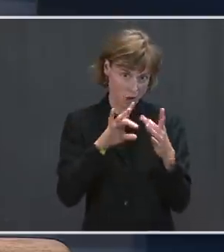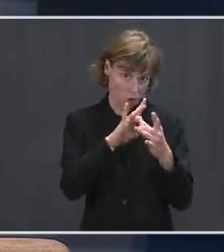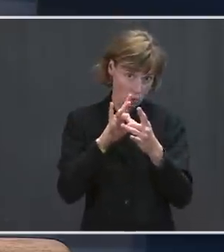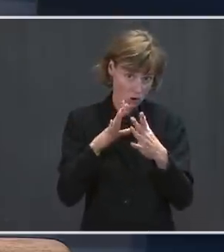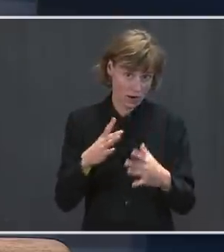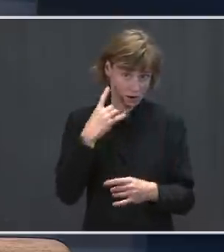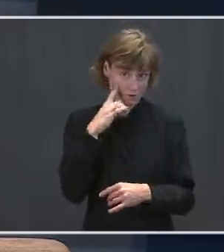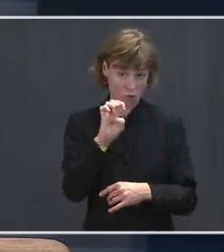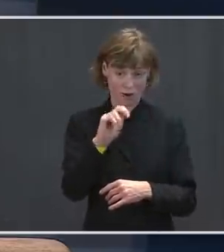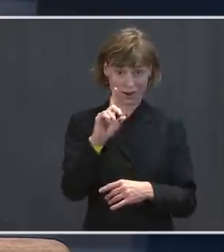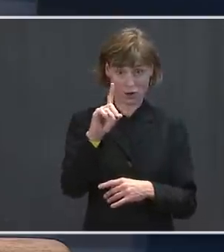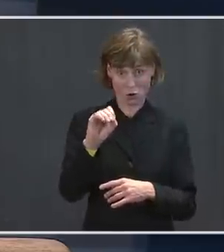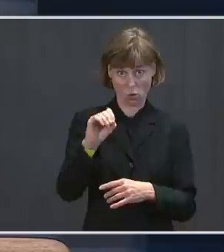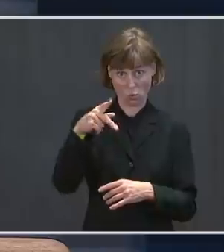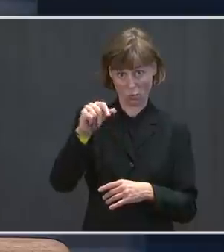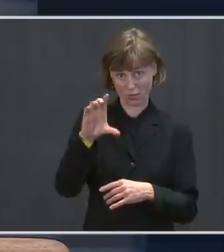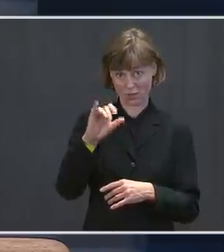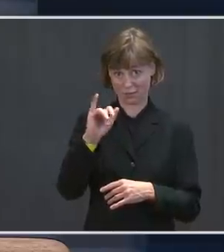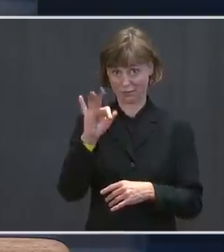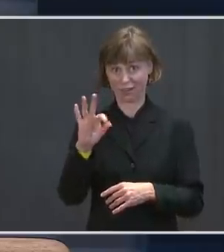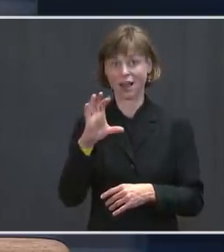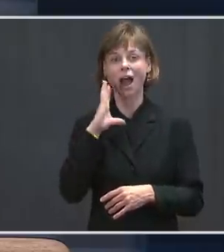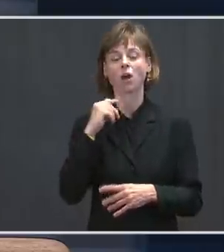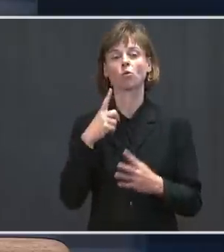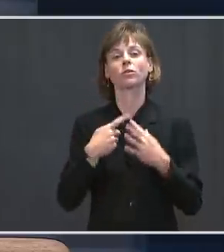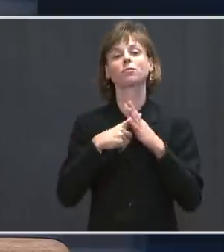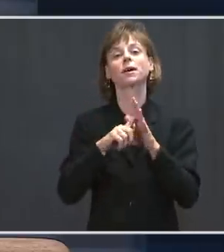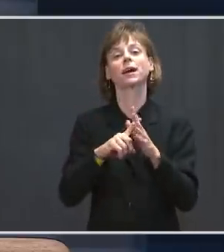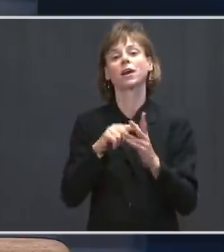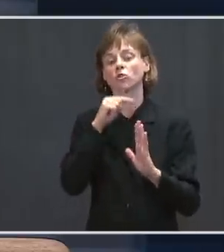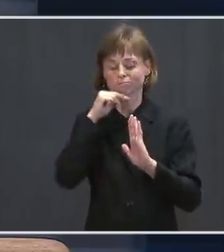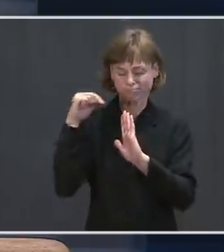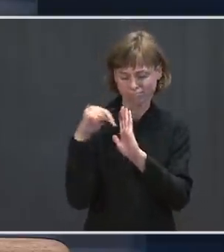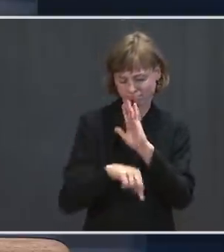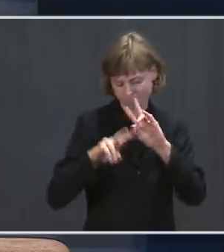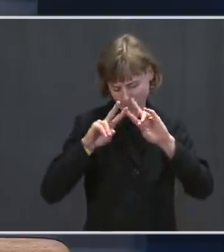and we've begun an intensive review of our strategies and resources